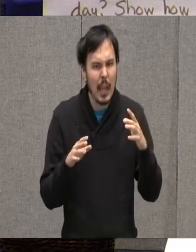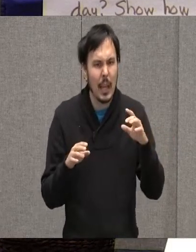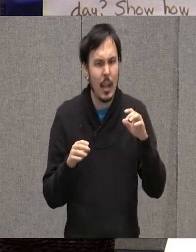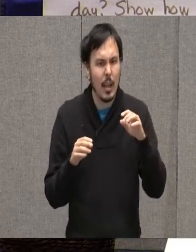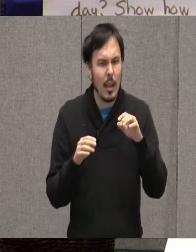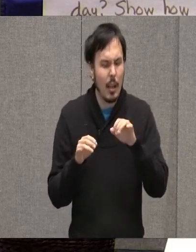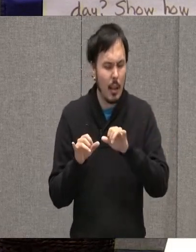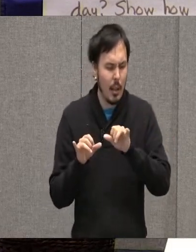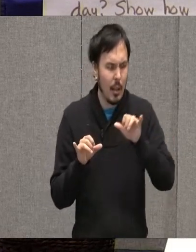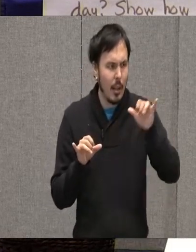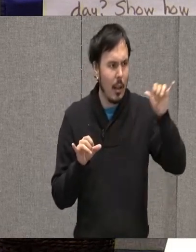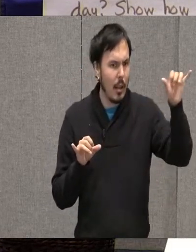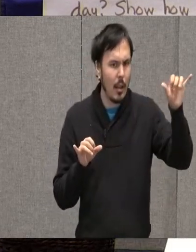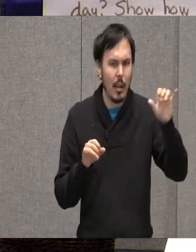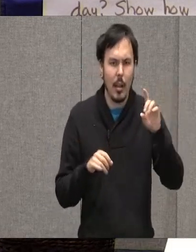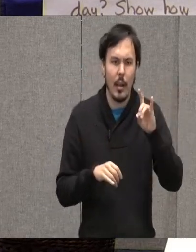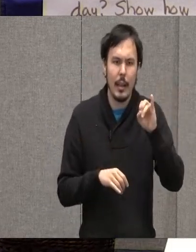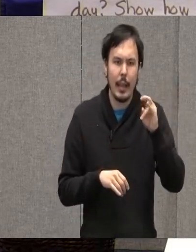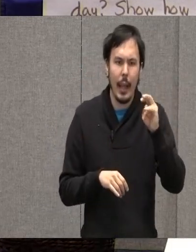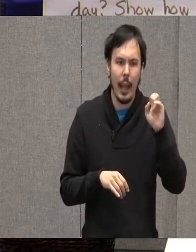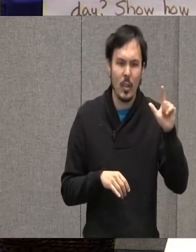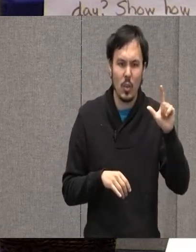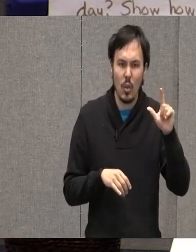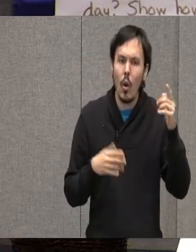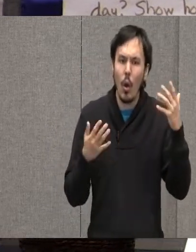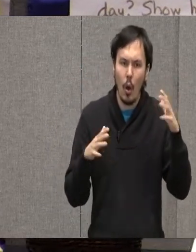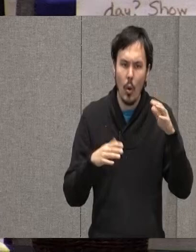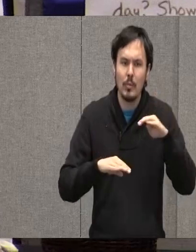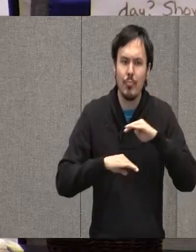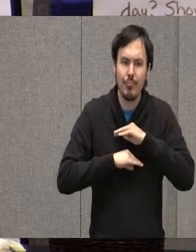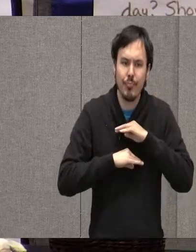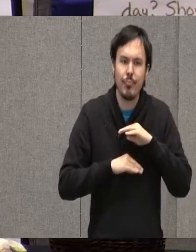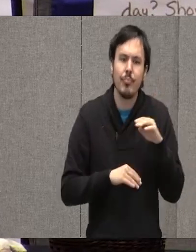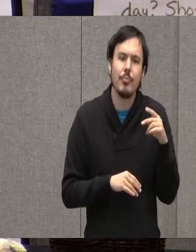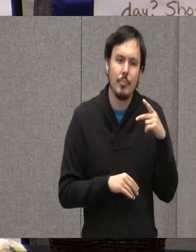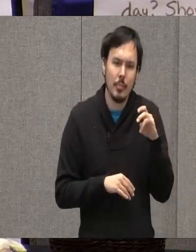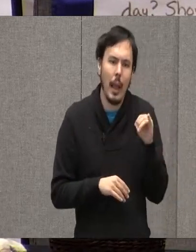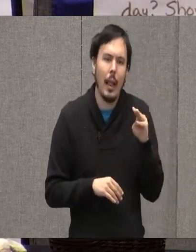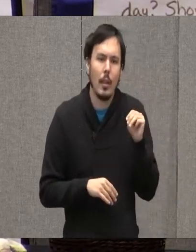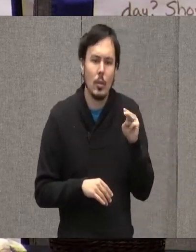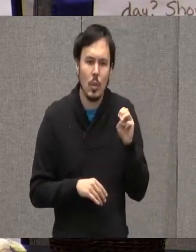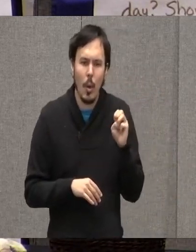already meet that, right. And then what would did we do?